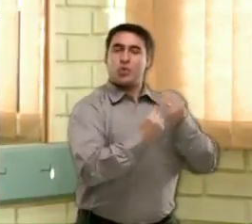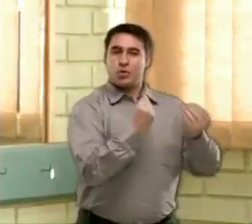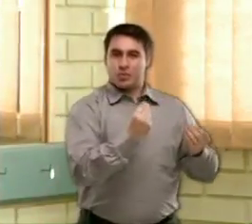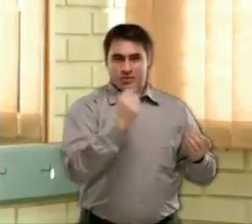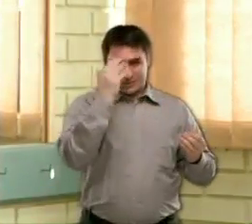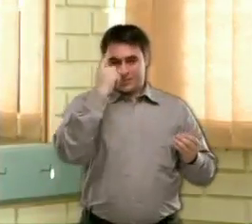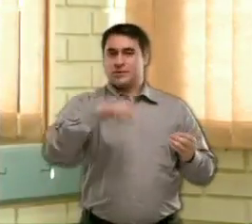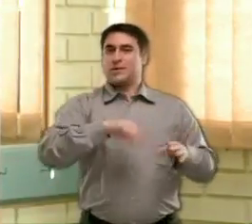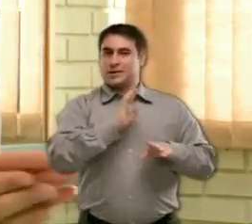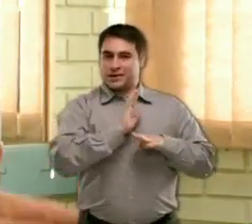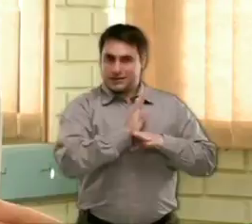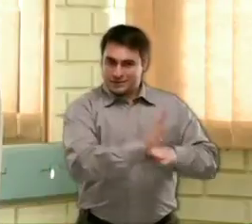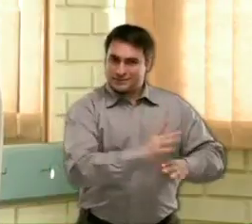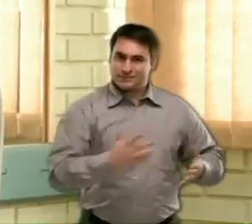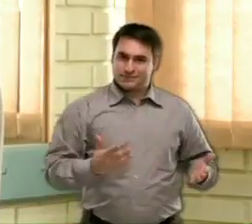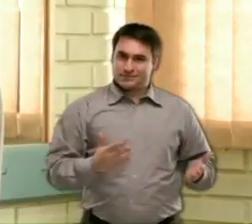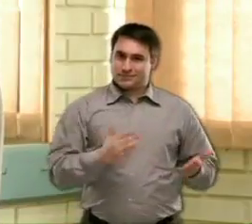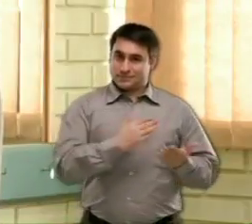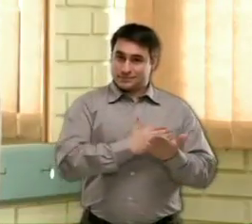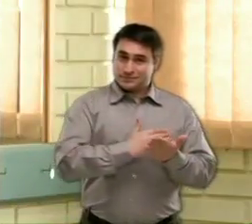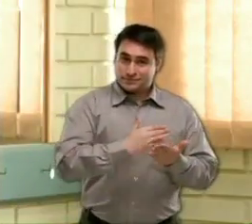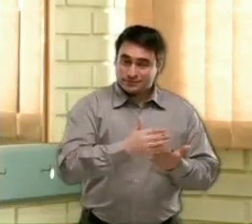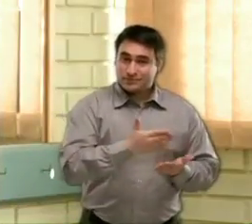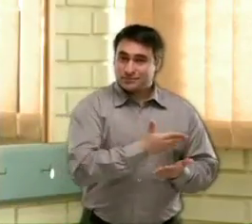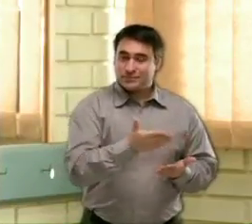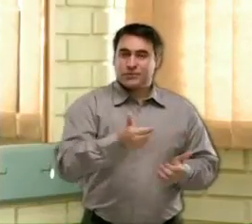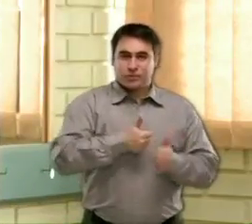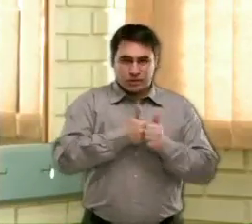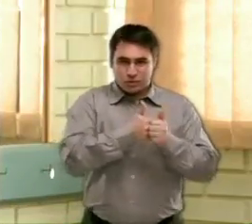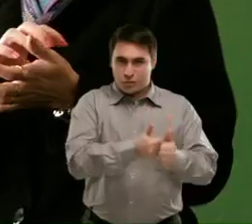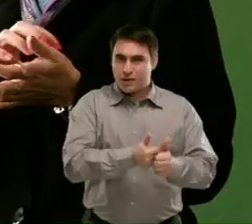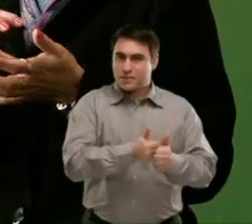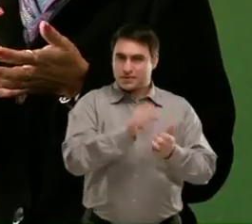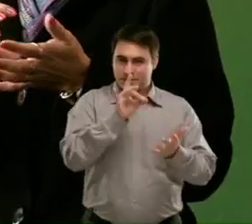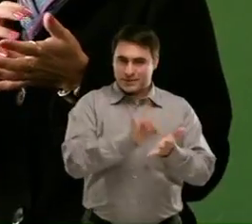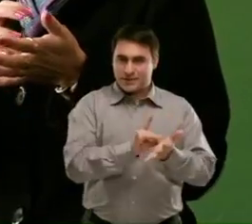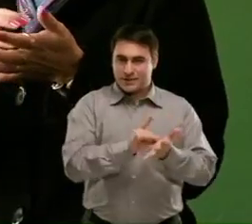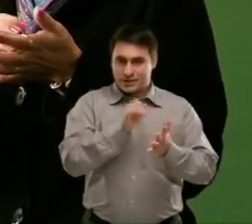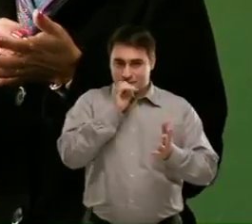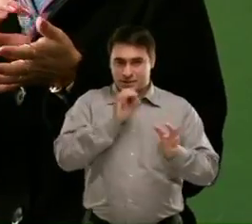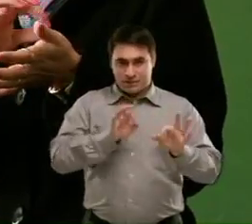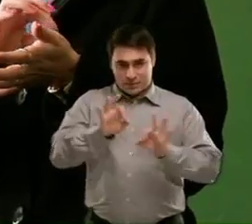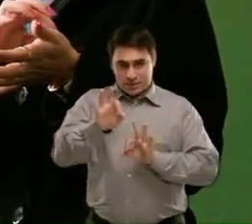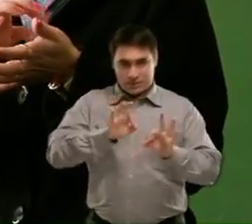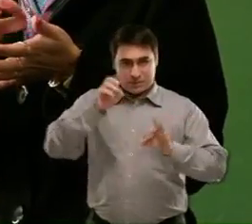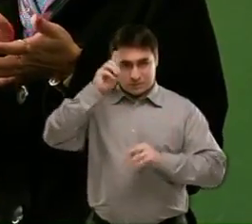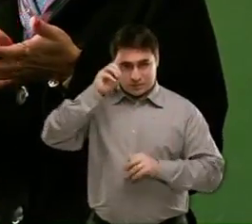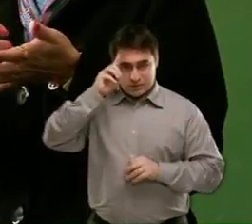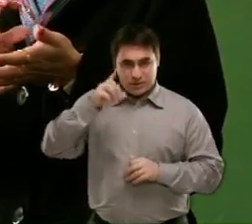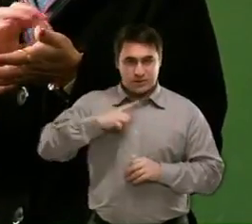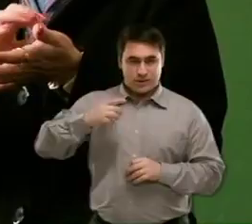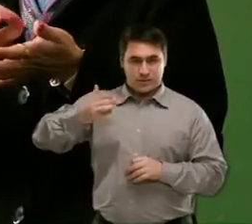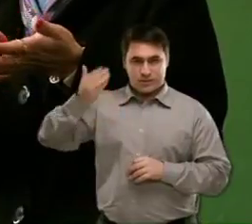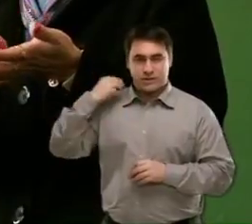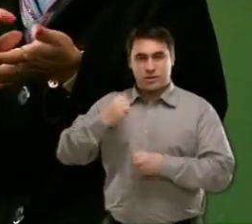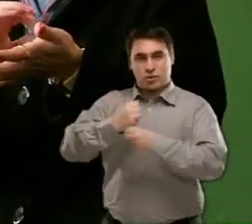because there'll always be a follow-up. My daily schedule used to include content, purpose, methodology,